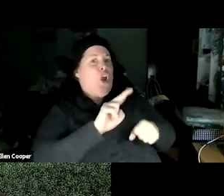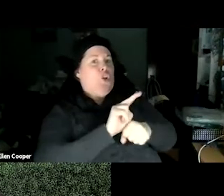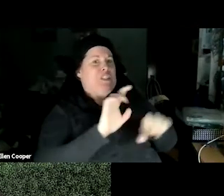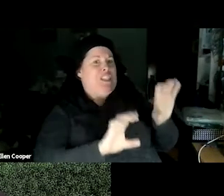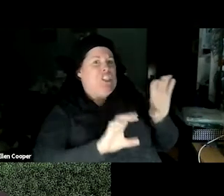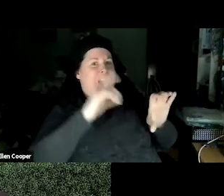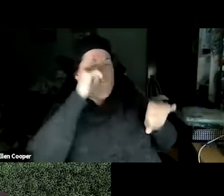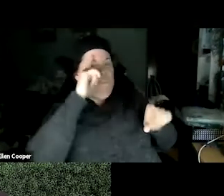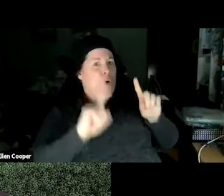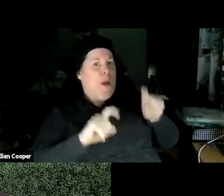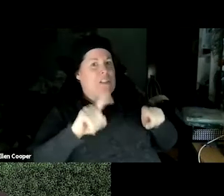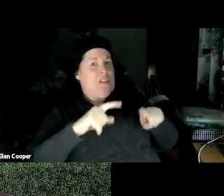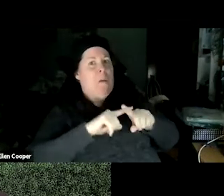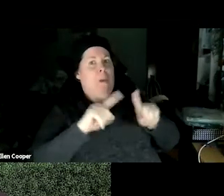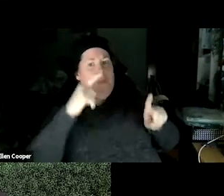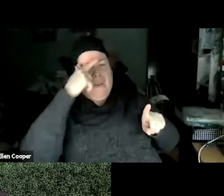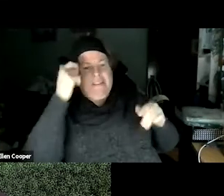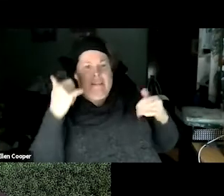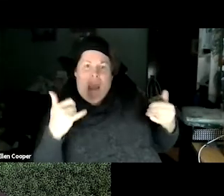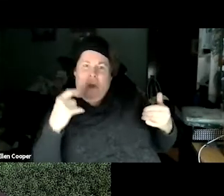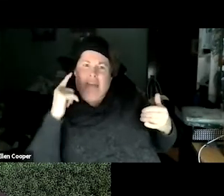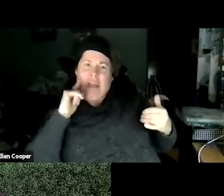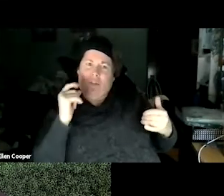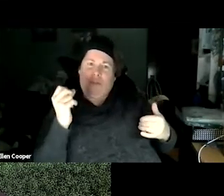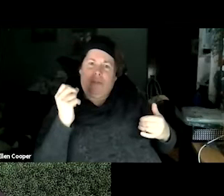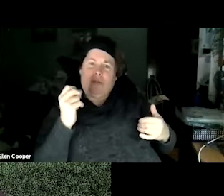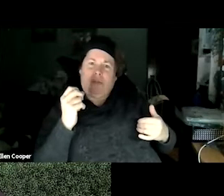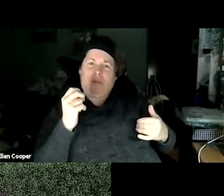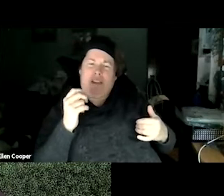but since we're down to like it looks like 12 2018 people